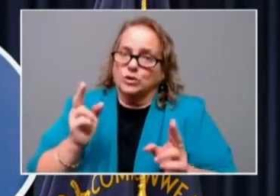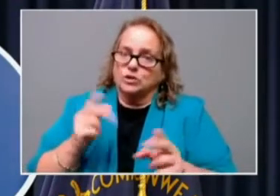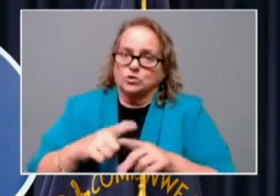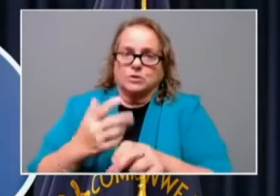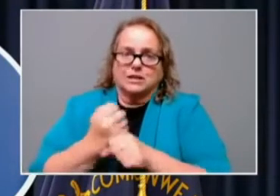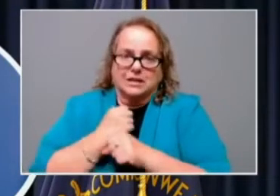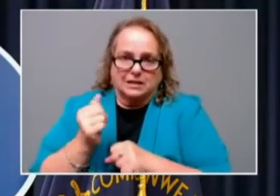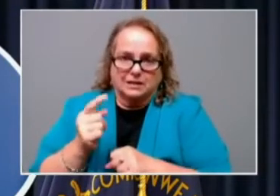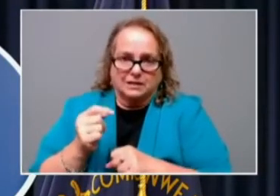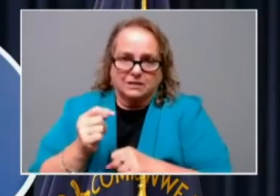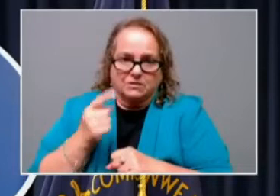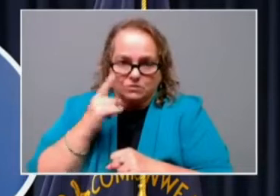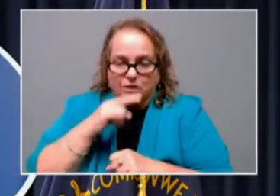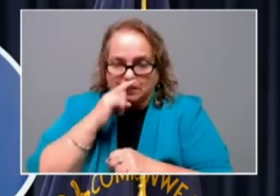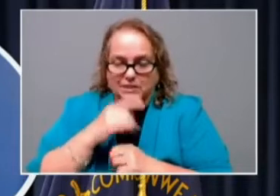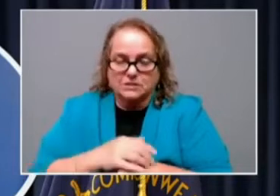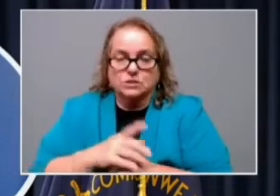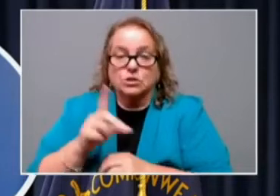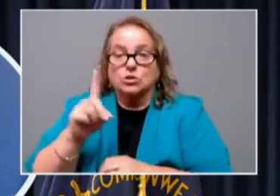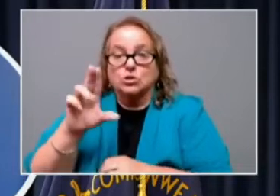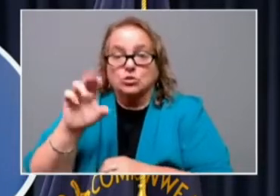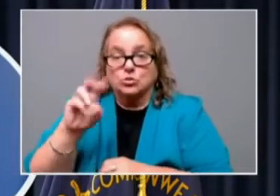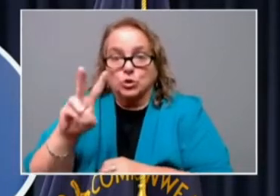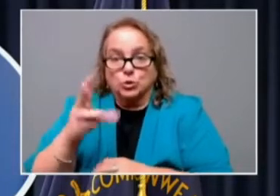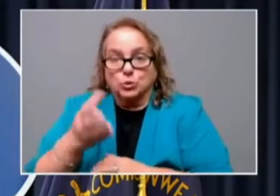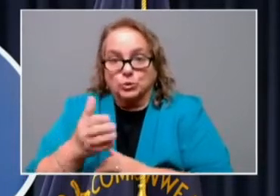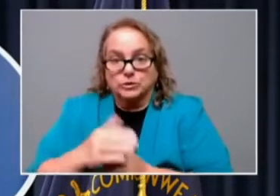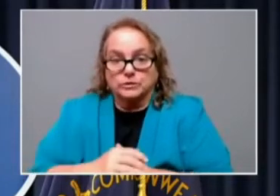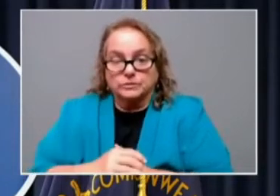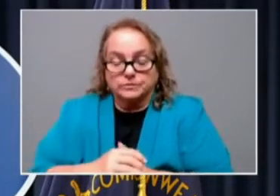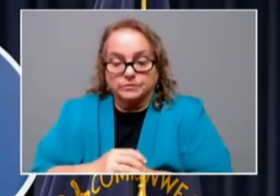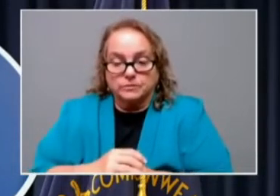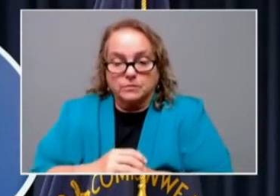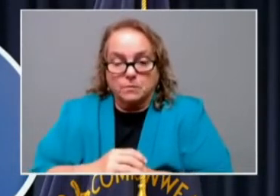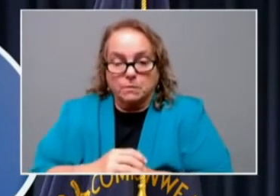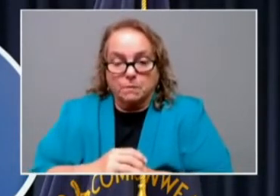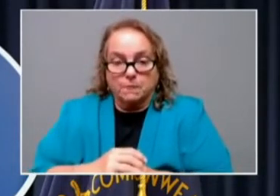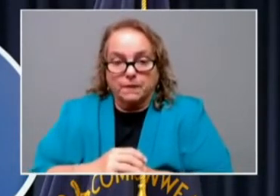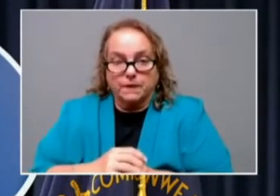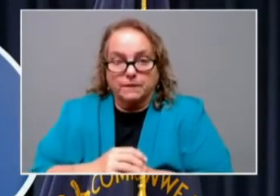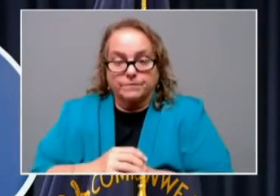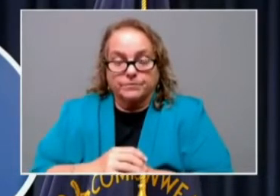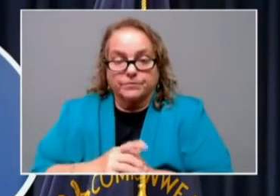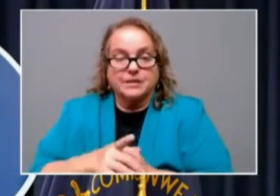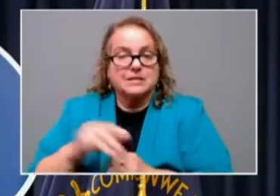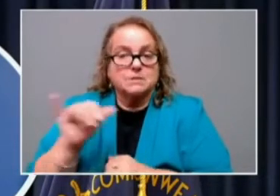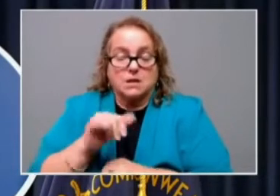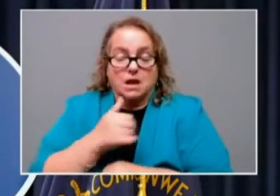drew, uh, very much like some of the hospitals across the states. Some of our corrections